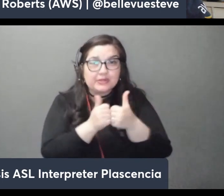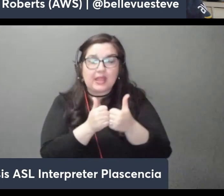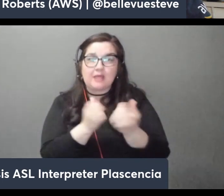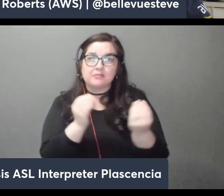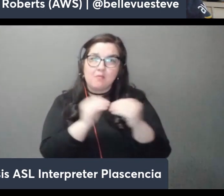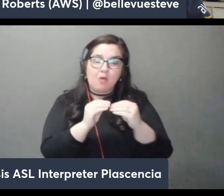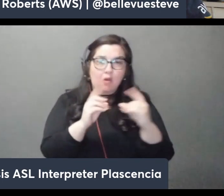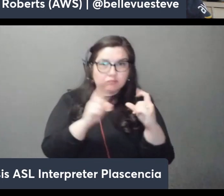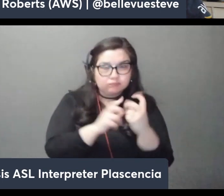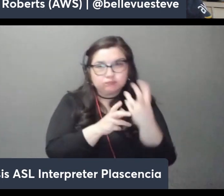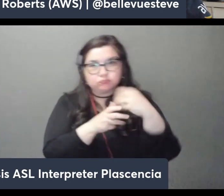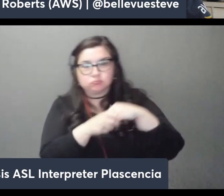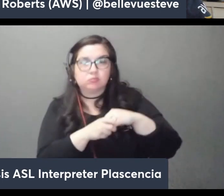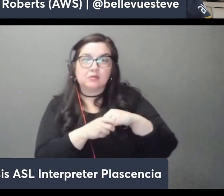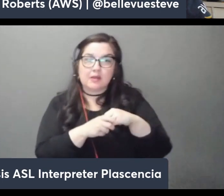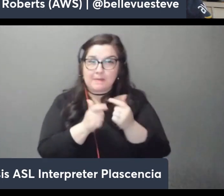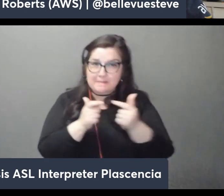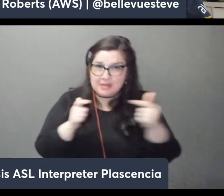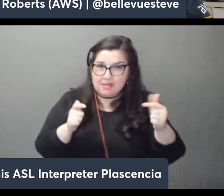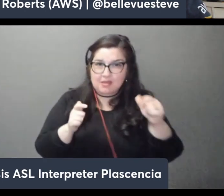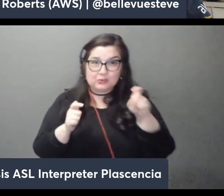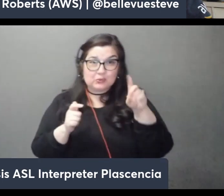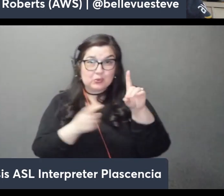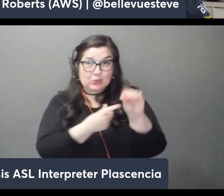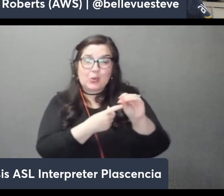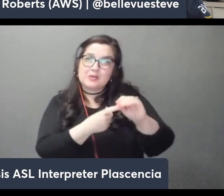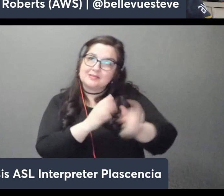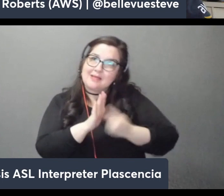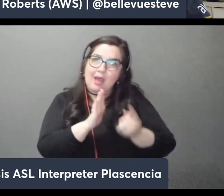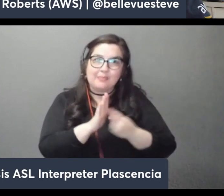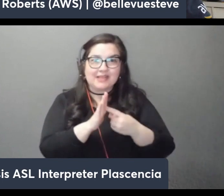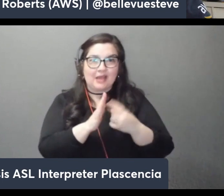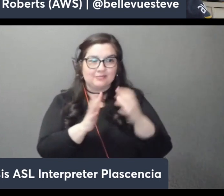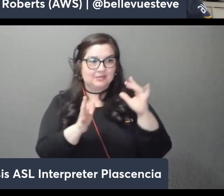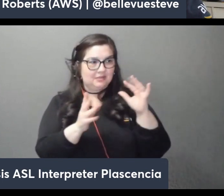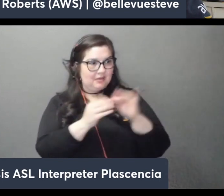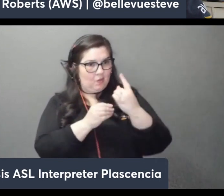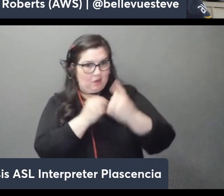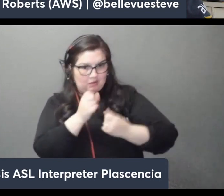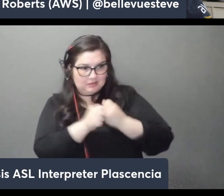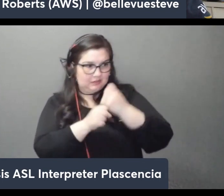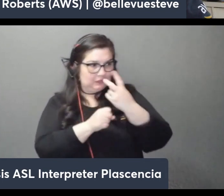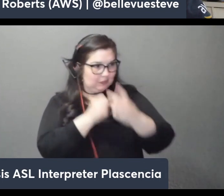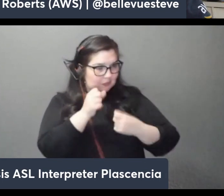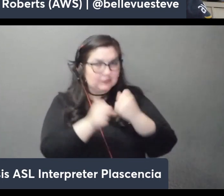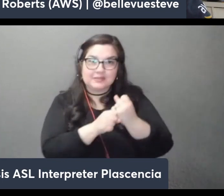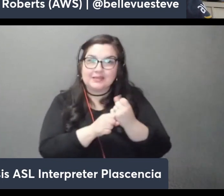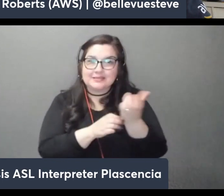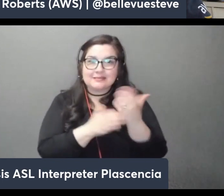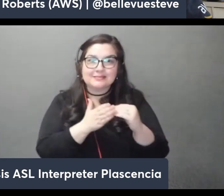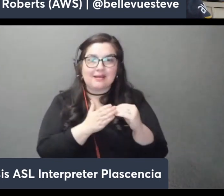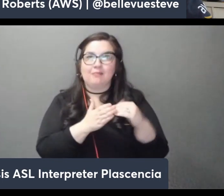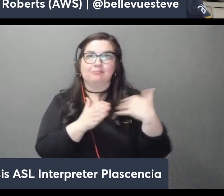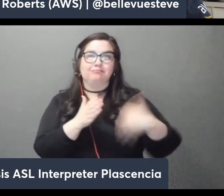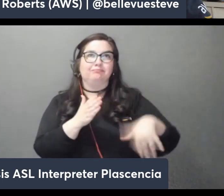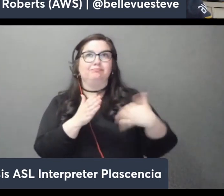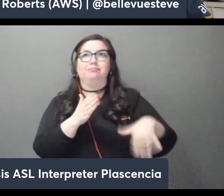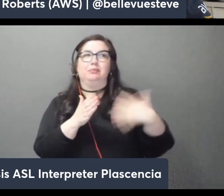you'll have, you know, some of the maybe years. In fact, I think there's probably some records there around, like, you know, 10 years or so.